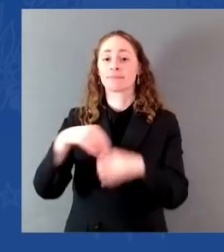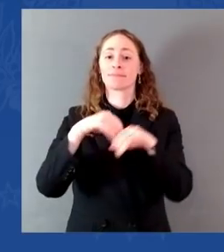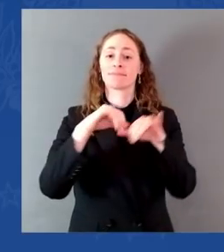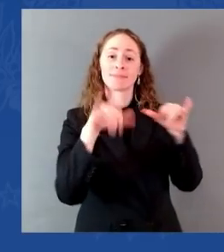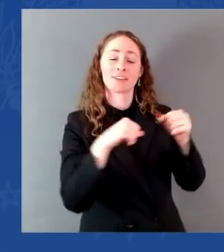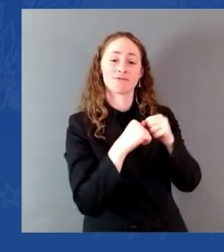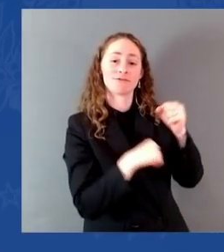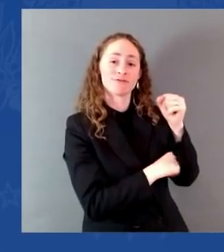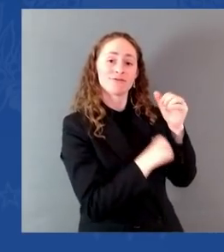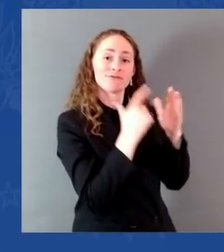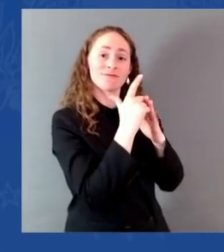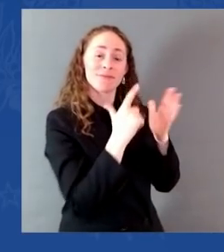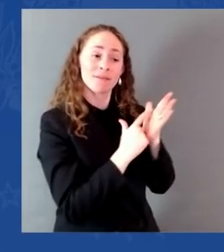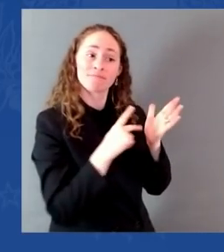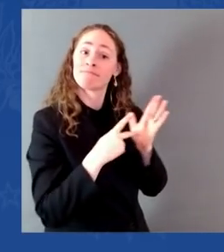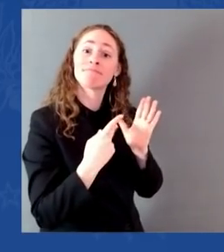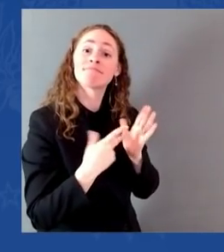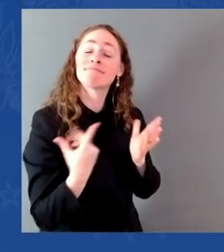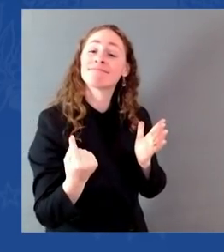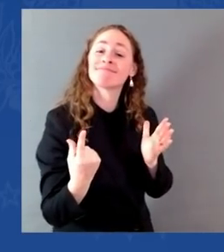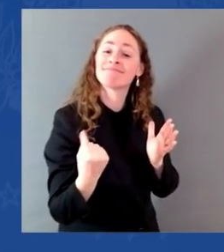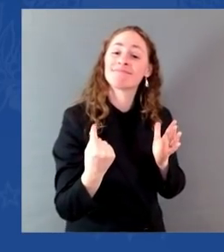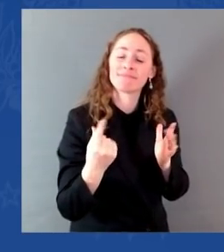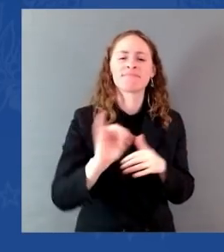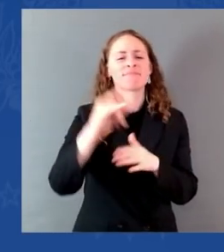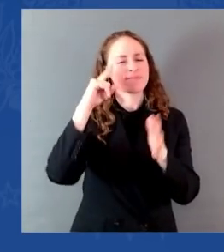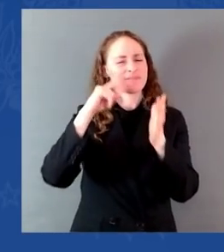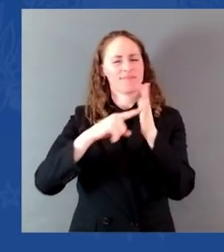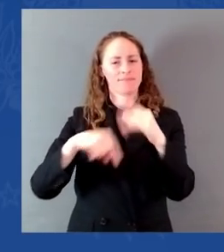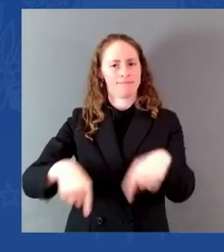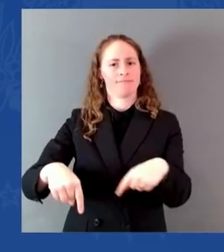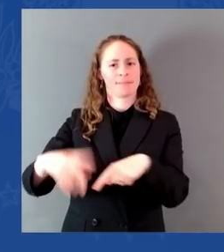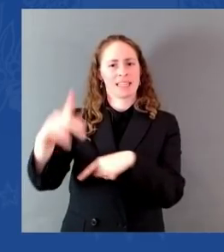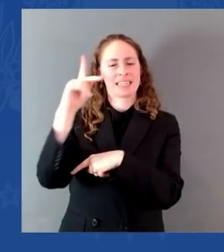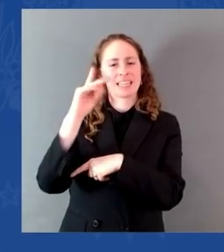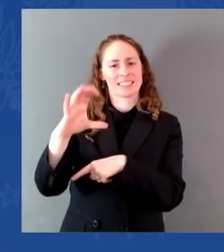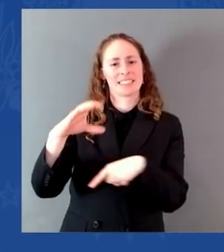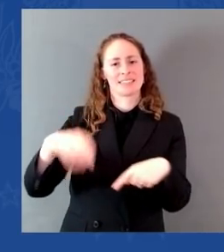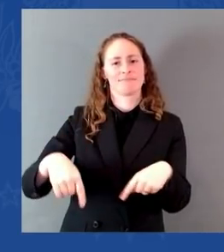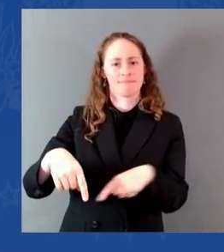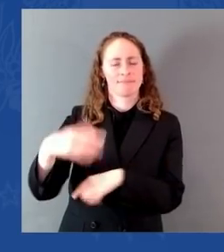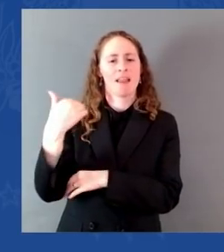so we can connect Union Station with KM- excuse me -- UMKC, and everything in between.